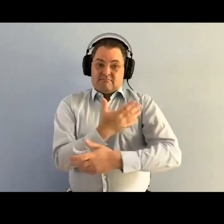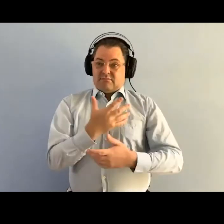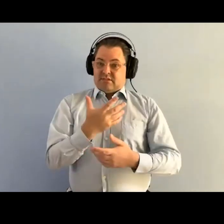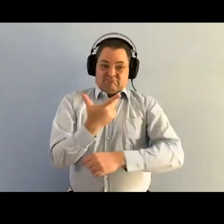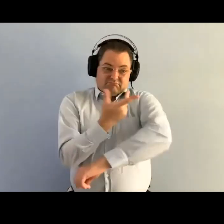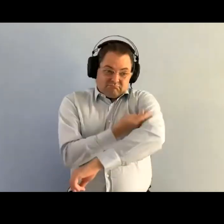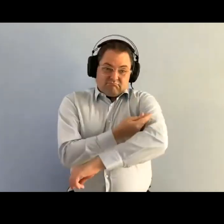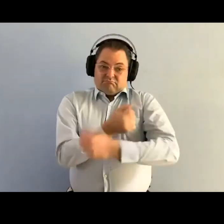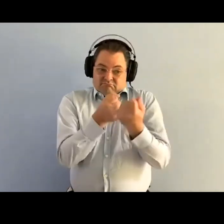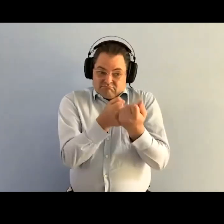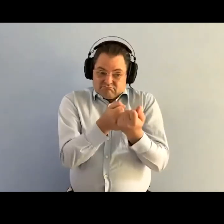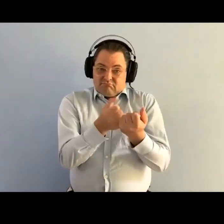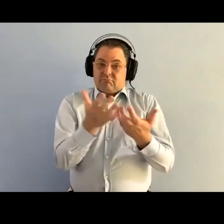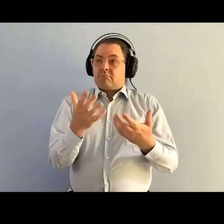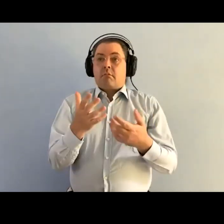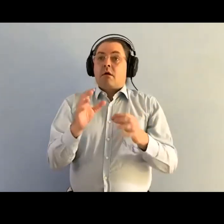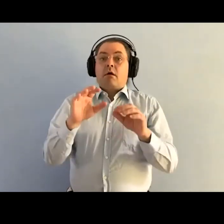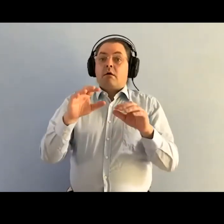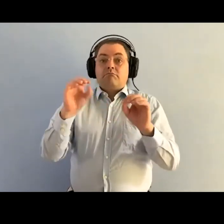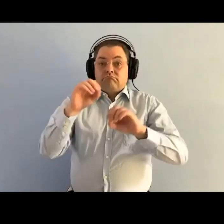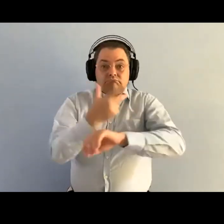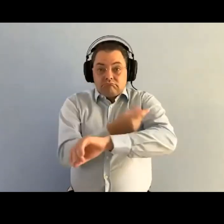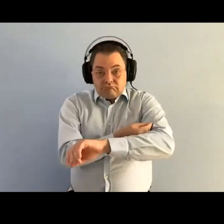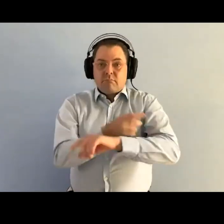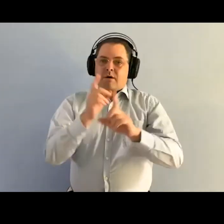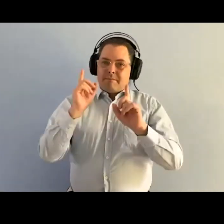on the priority for the COVID vaccine for people with disabilities.